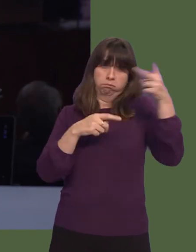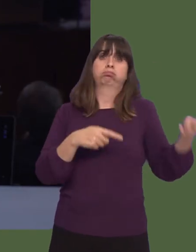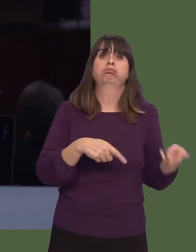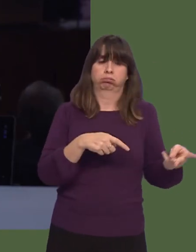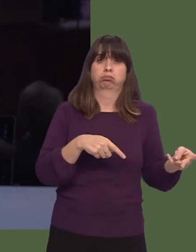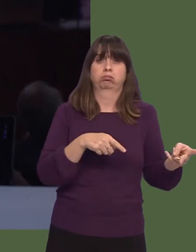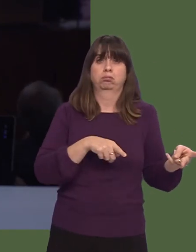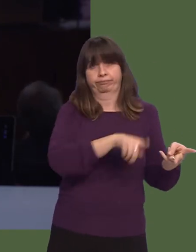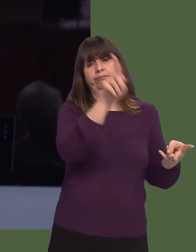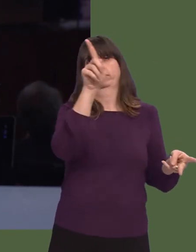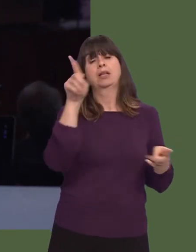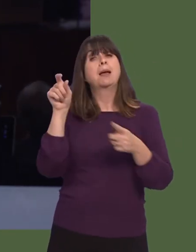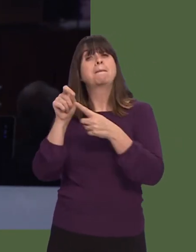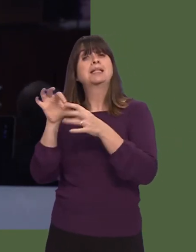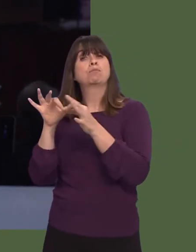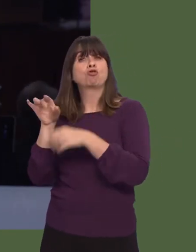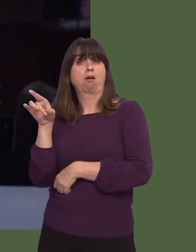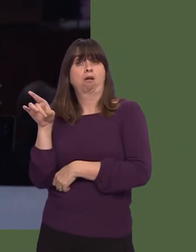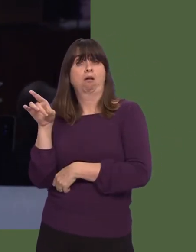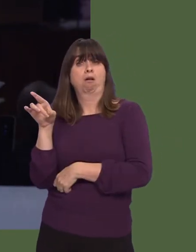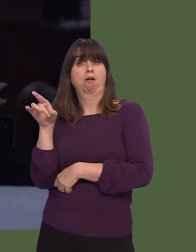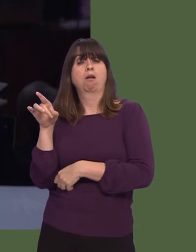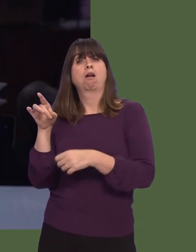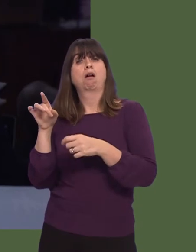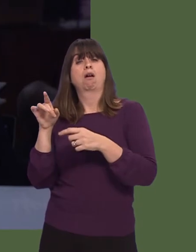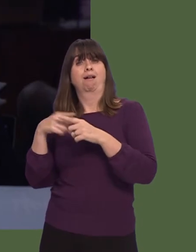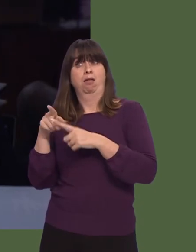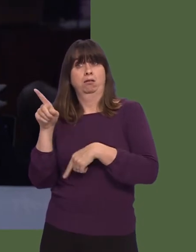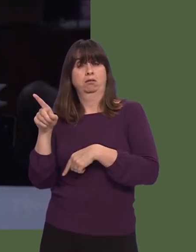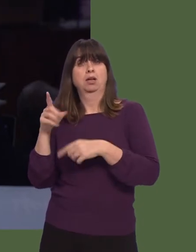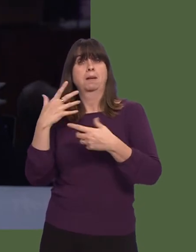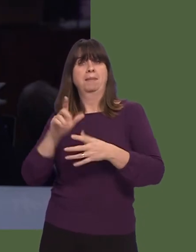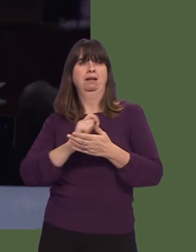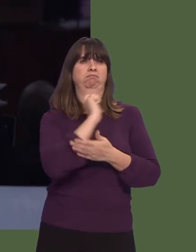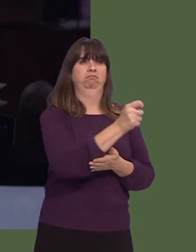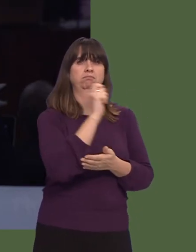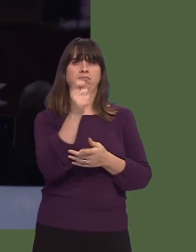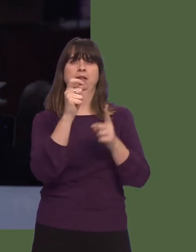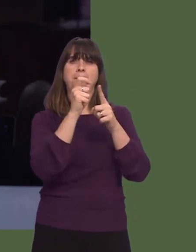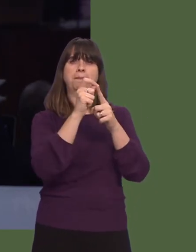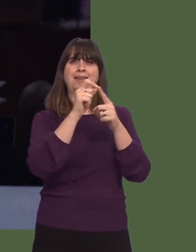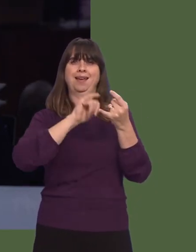Peterborough, the council are currently issuing PSPO notices, which are public space protection